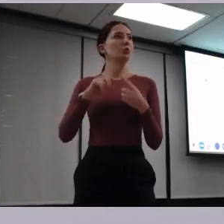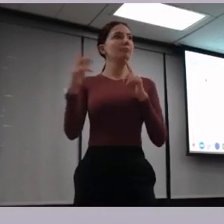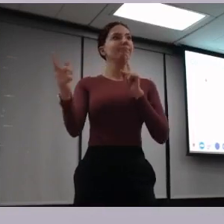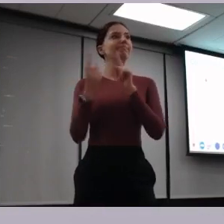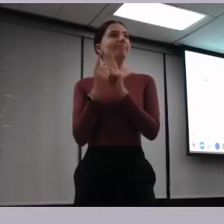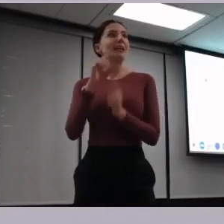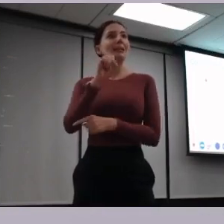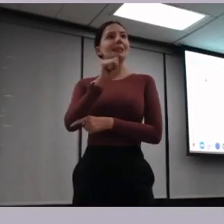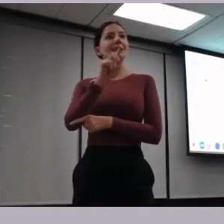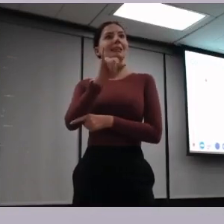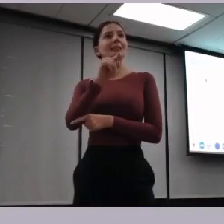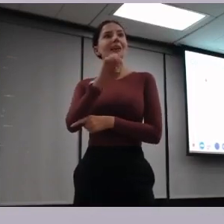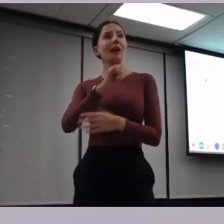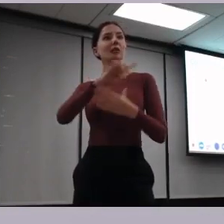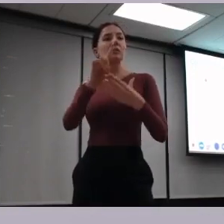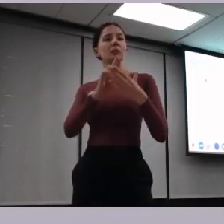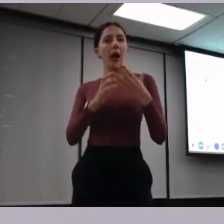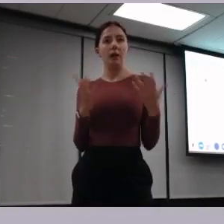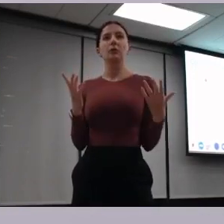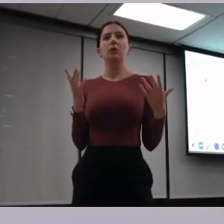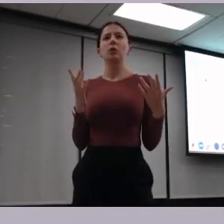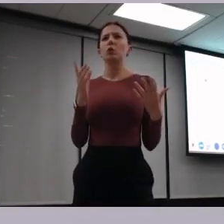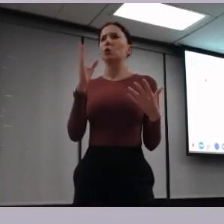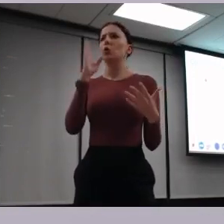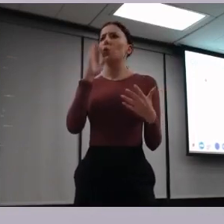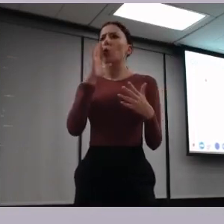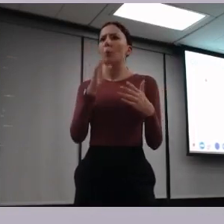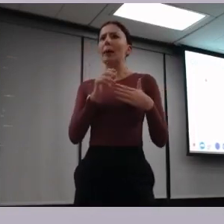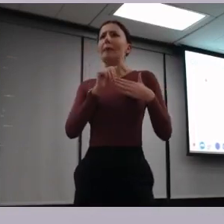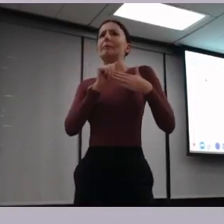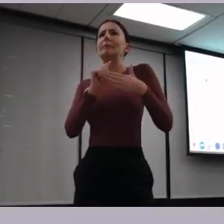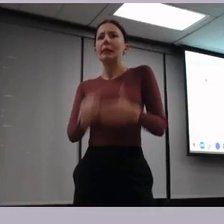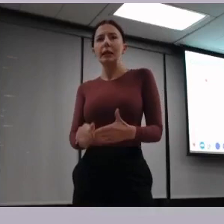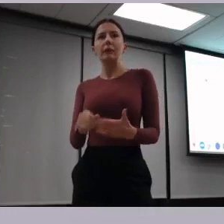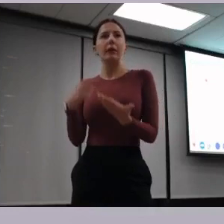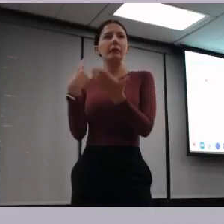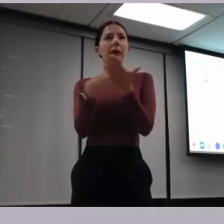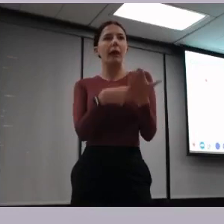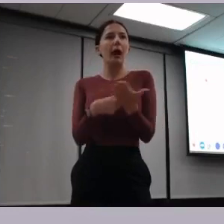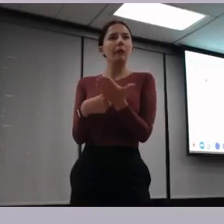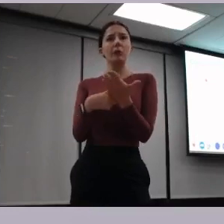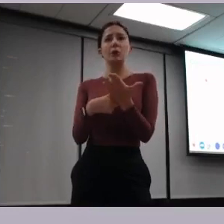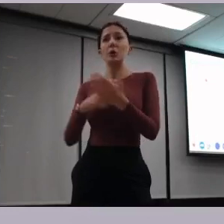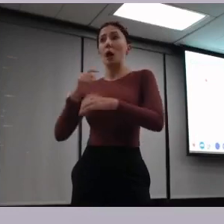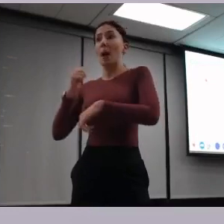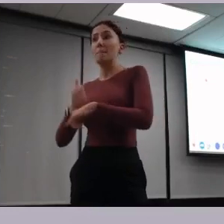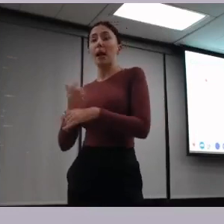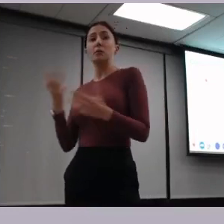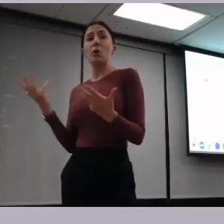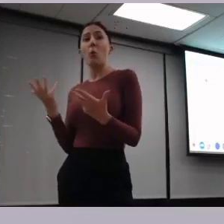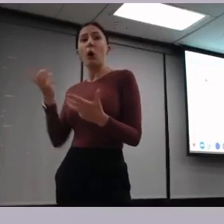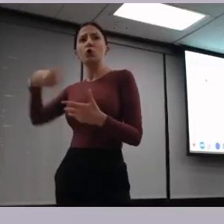who is going to be driving the conversations based on what you're going to share with us today.